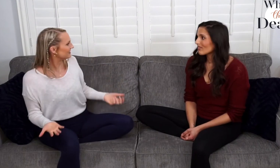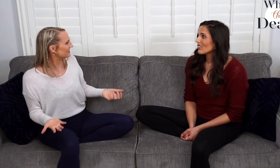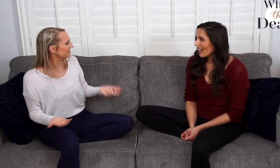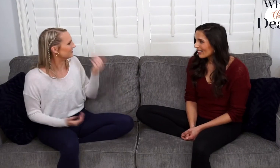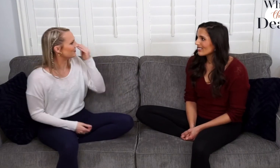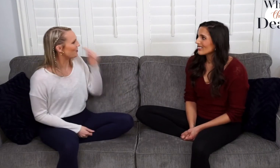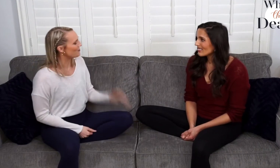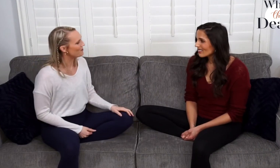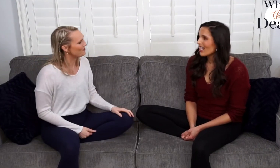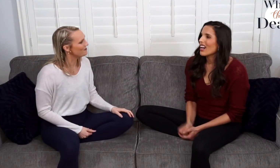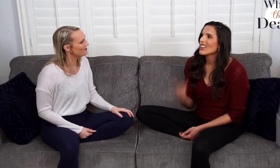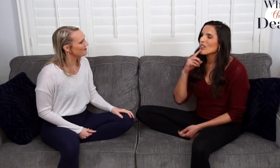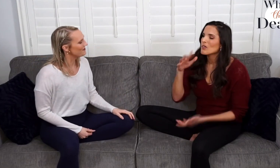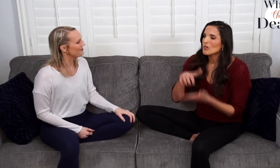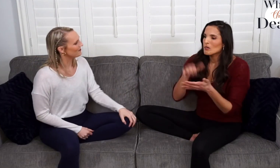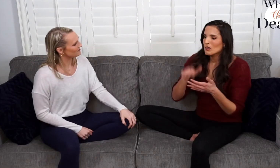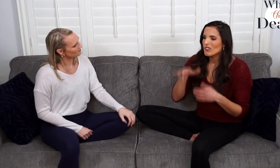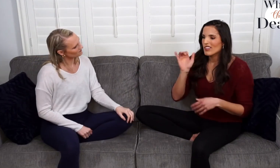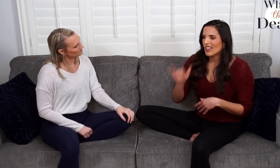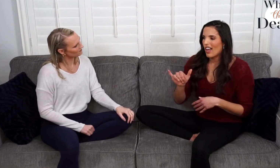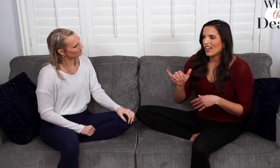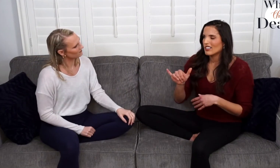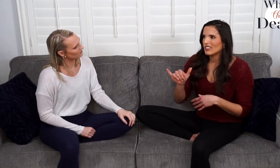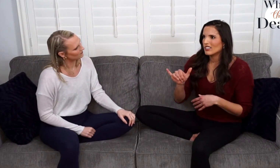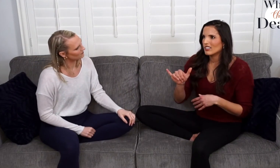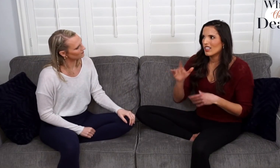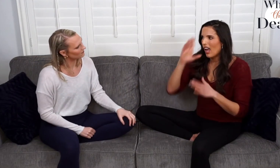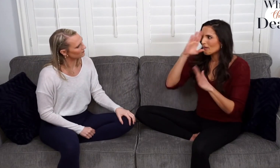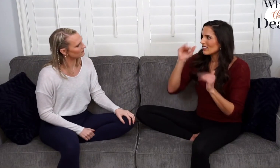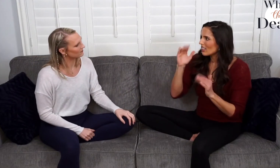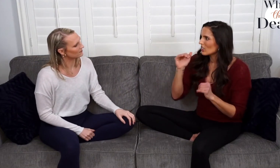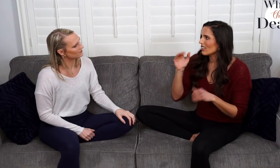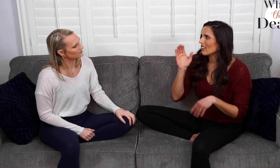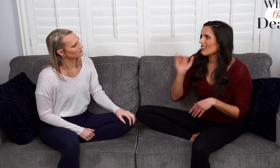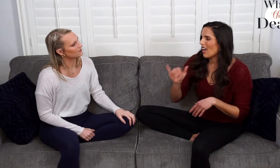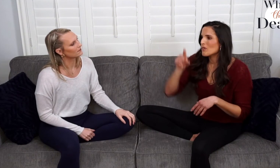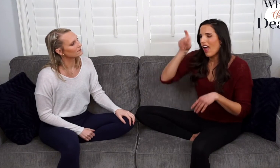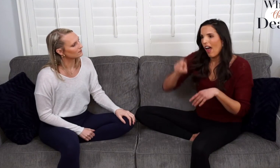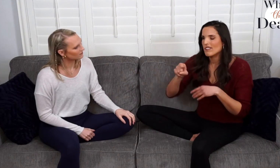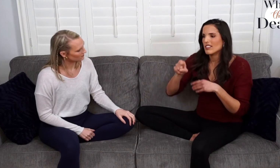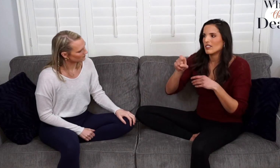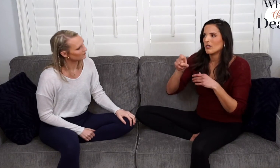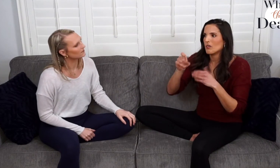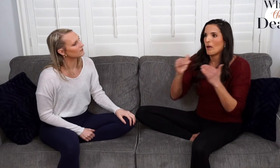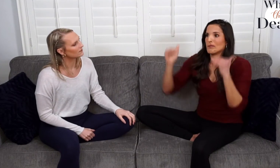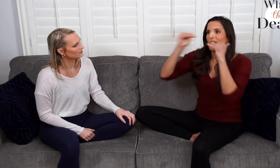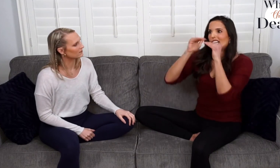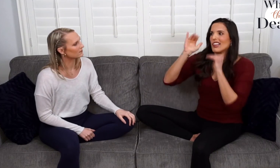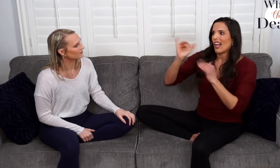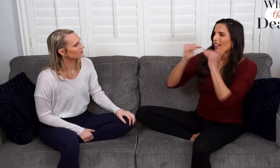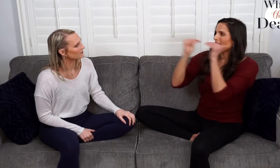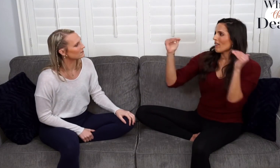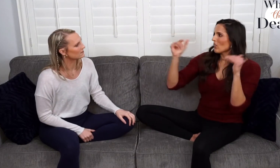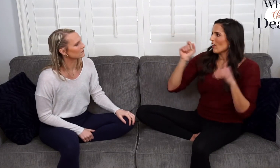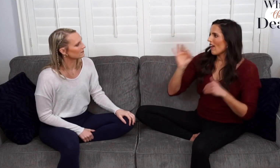it is! You know? - Yeah, I think if we removed that expectation that you have to meet that level